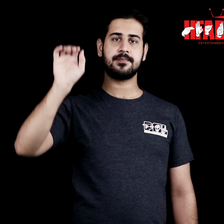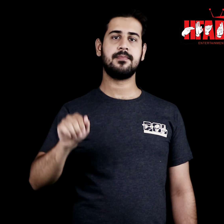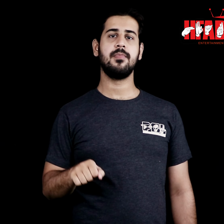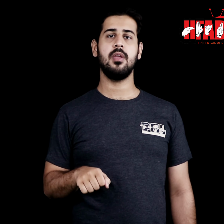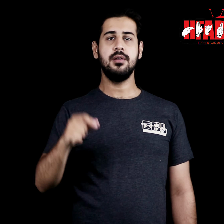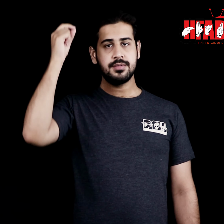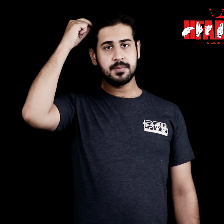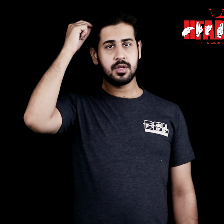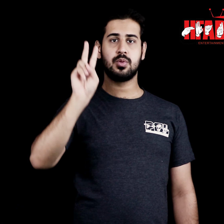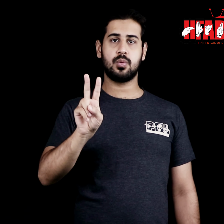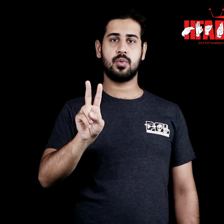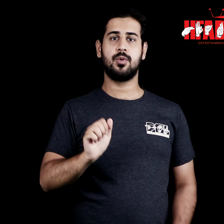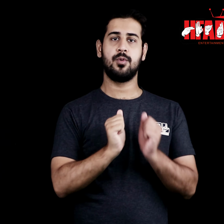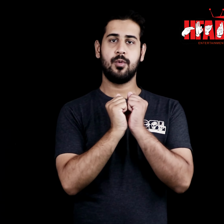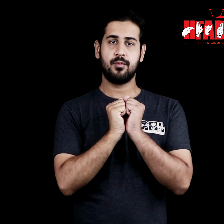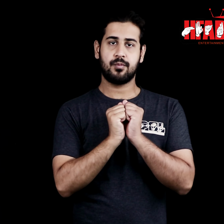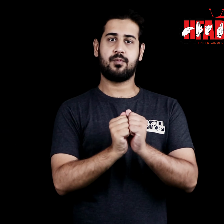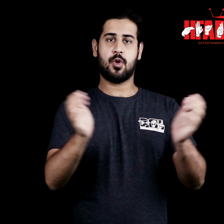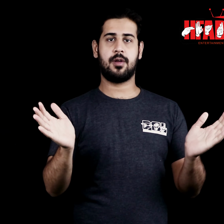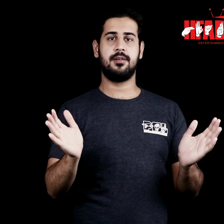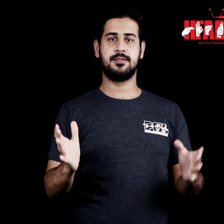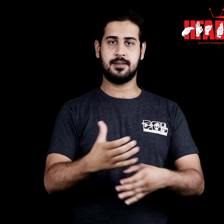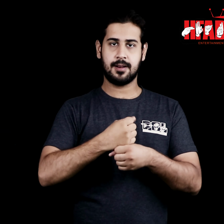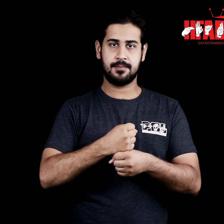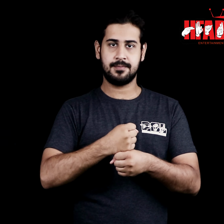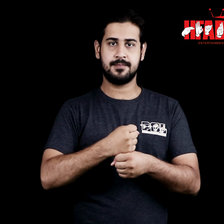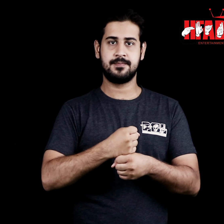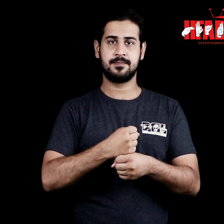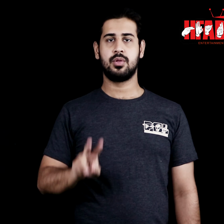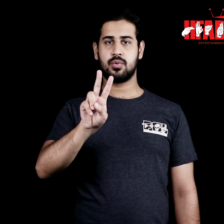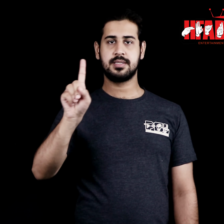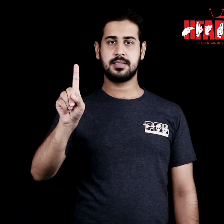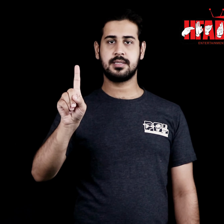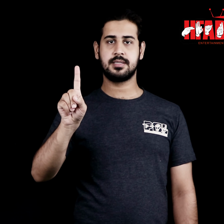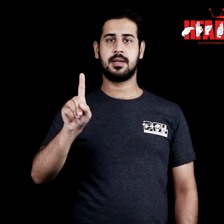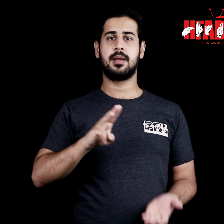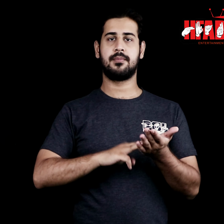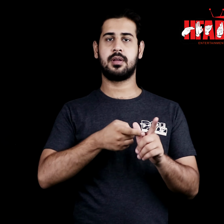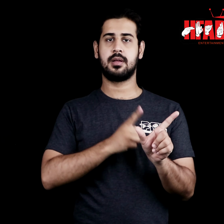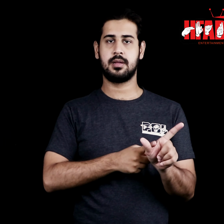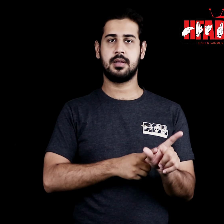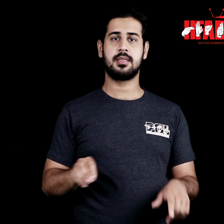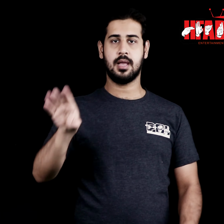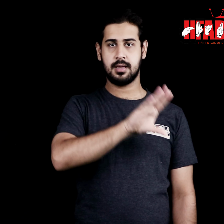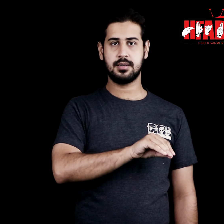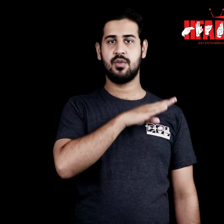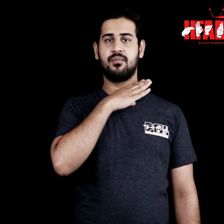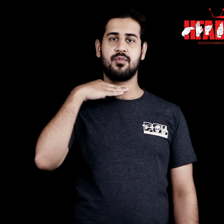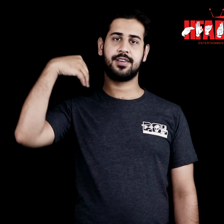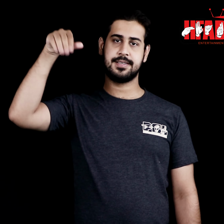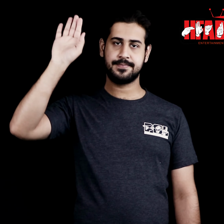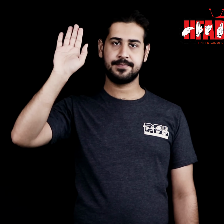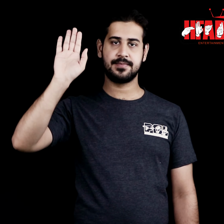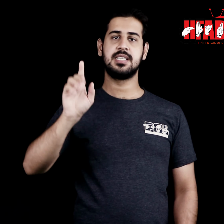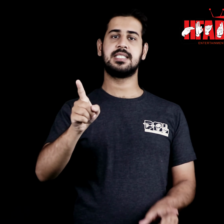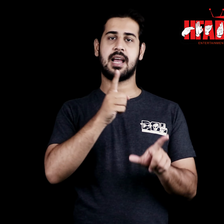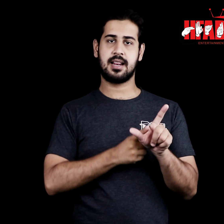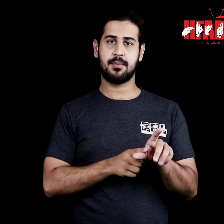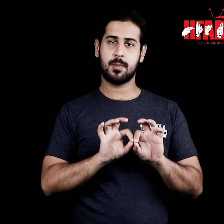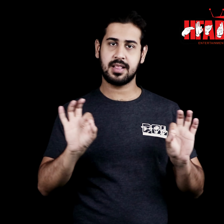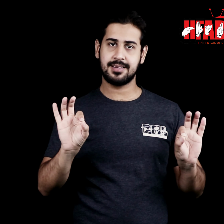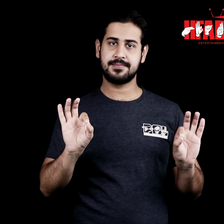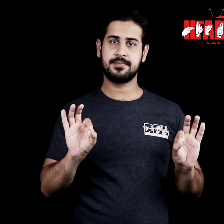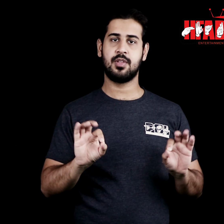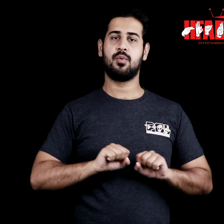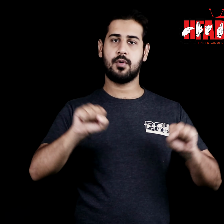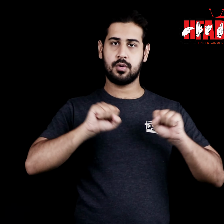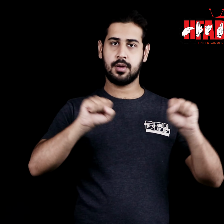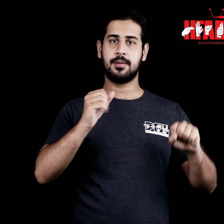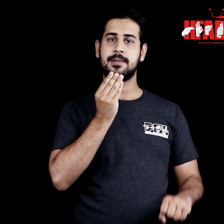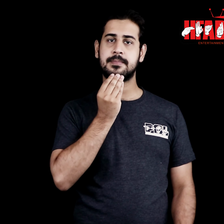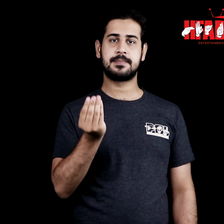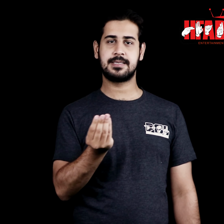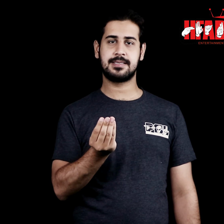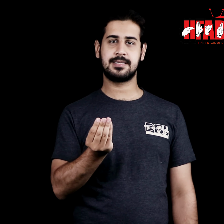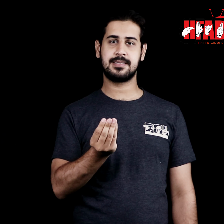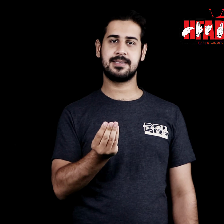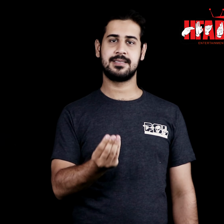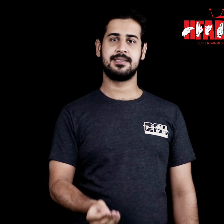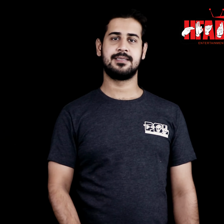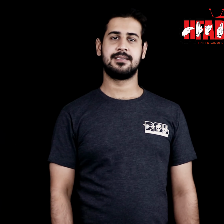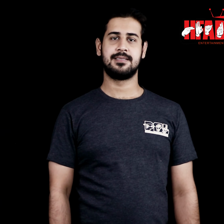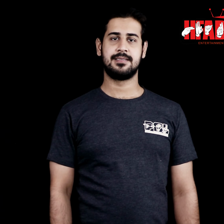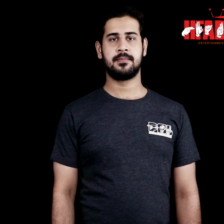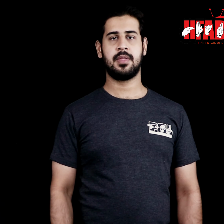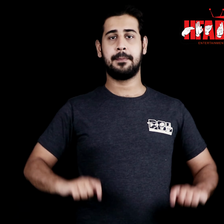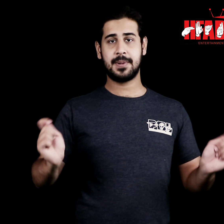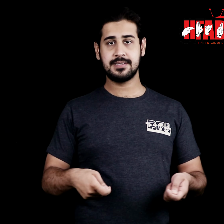May 21, on Martyrs’ Day, all Party Hurriyat Conference has appealed for a strike.